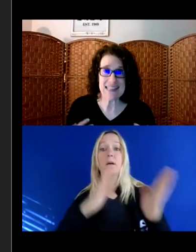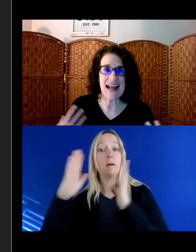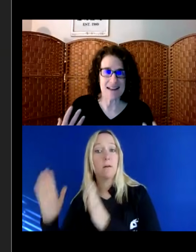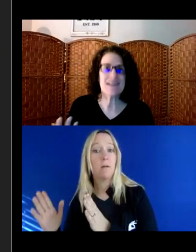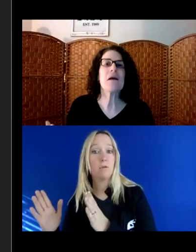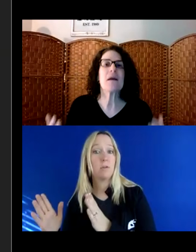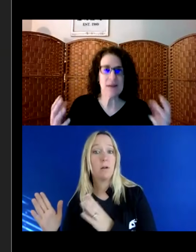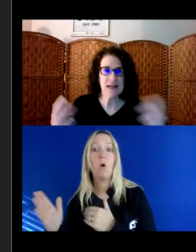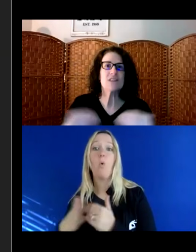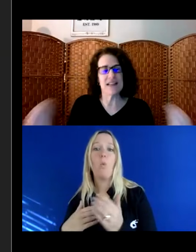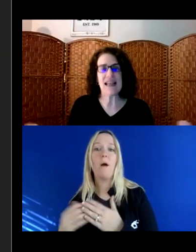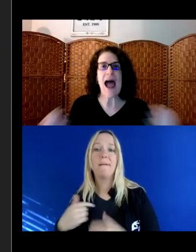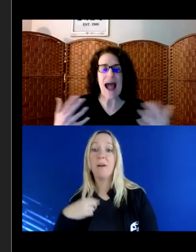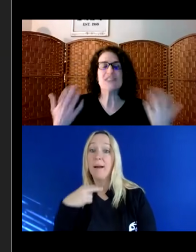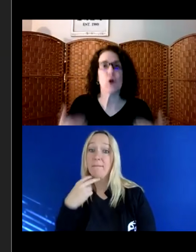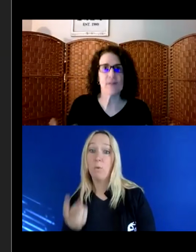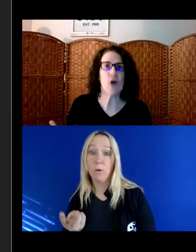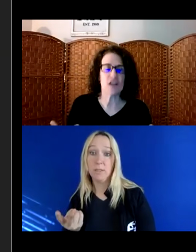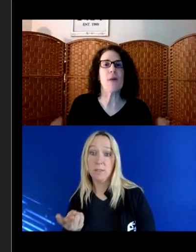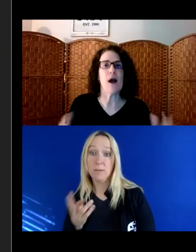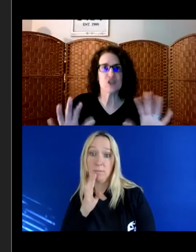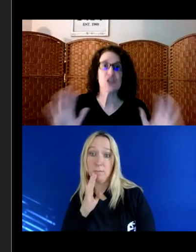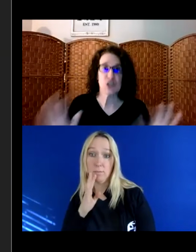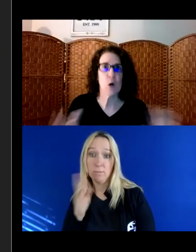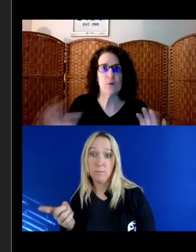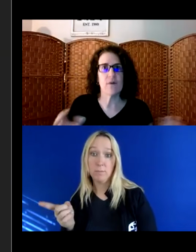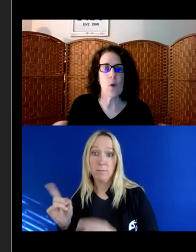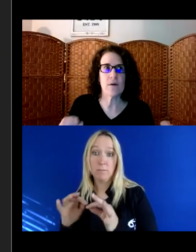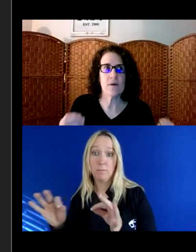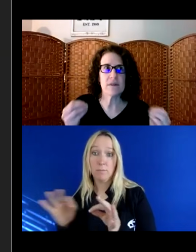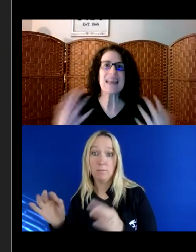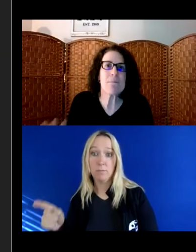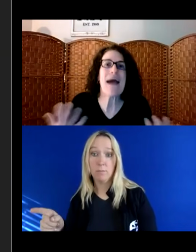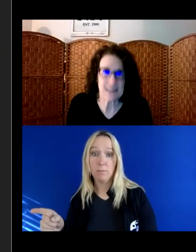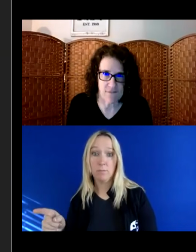I turned the volume off to show the impact of it.